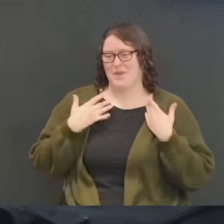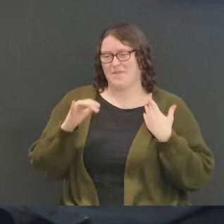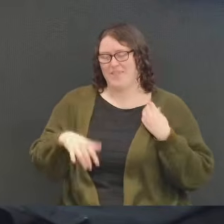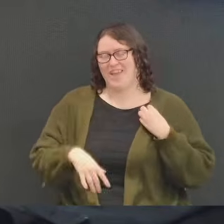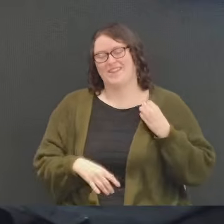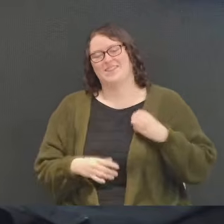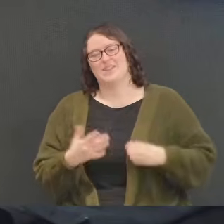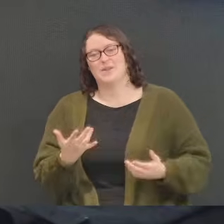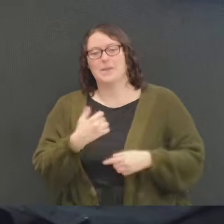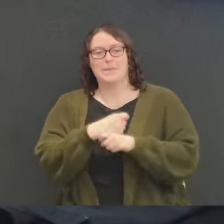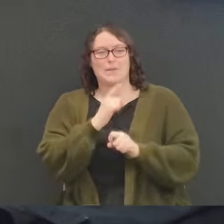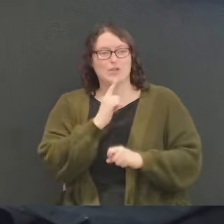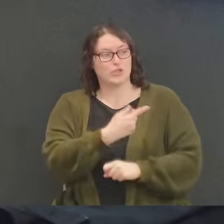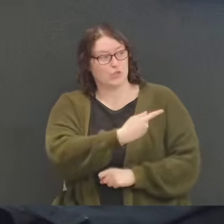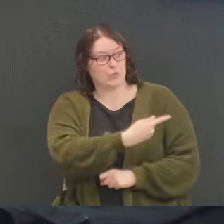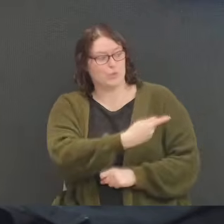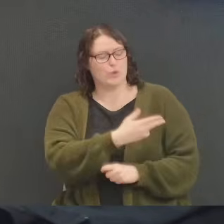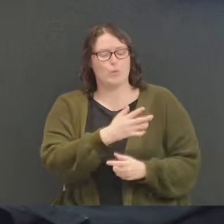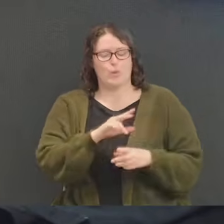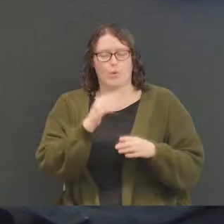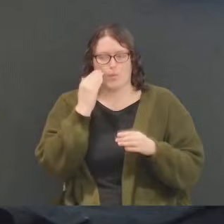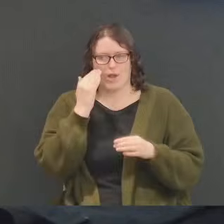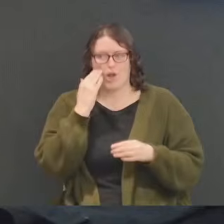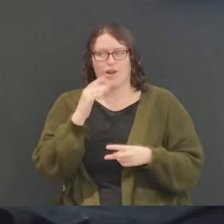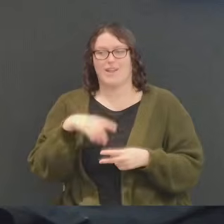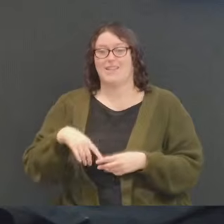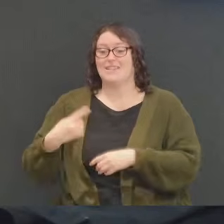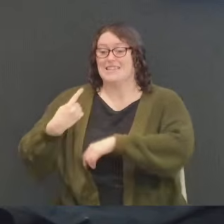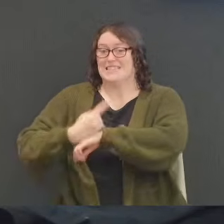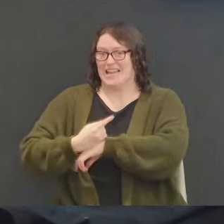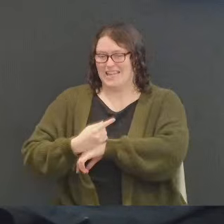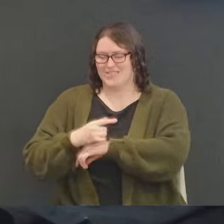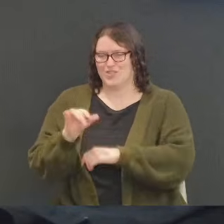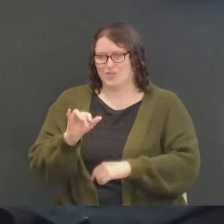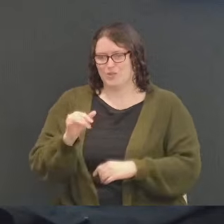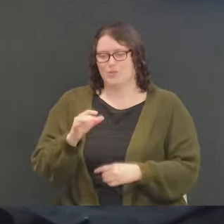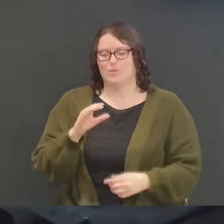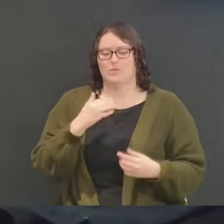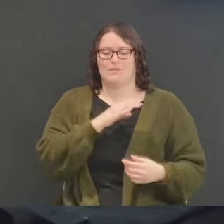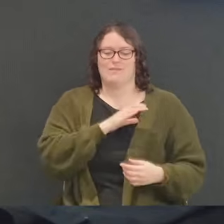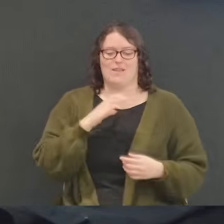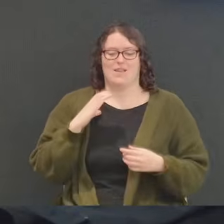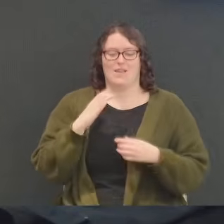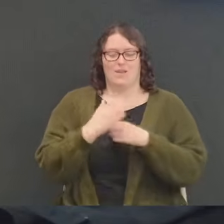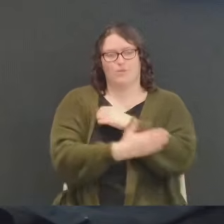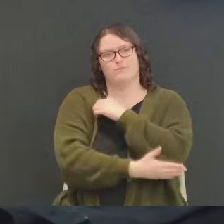sure both of you were aware of that and the dates. So, the County Commissioners association will be